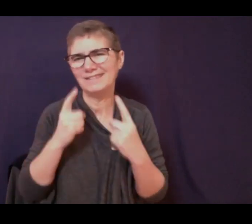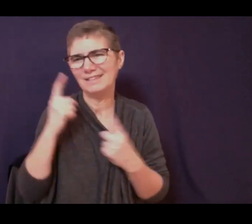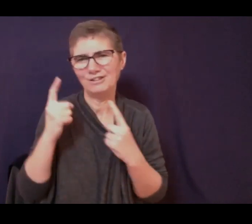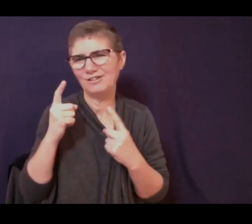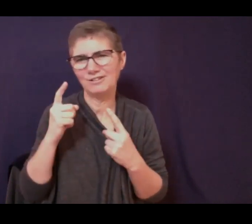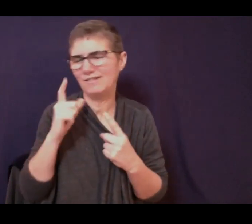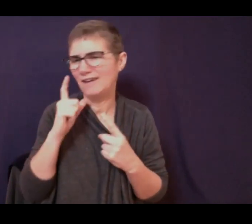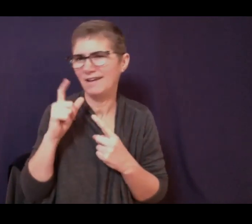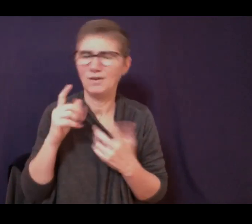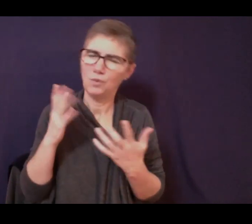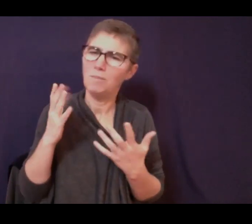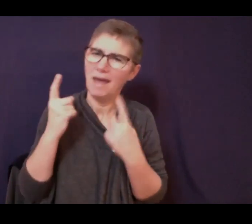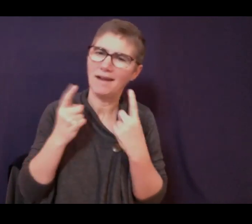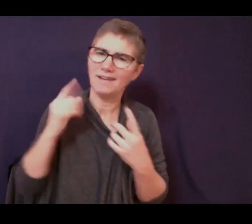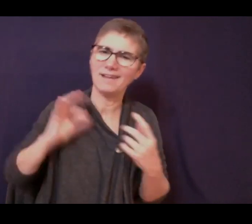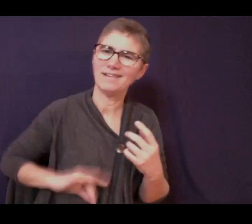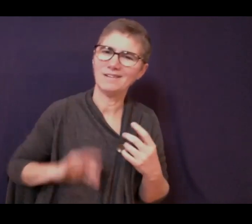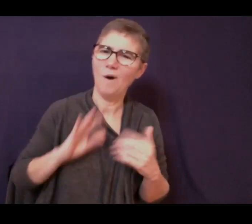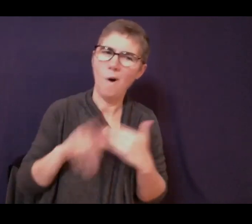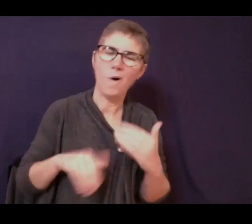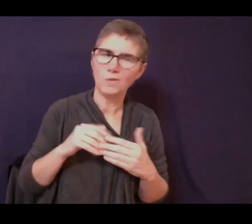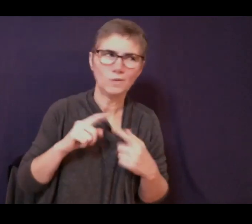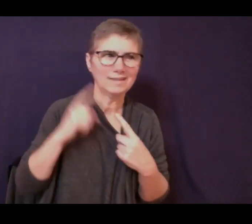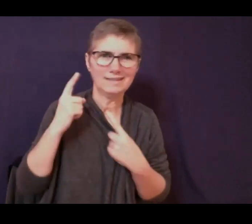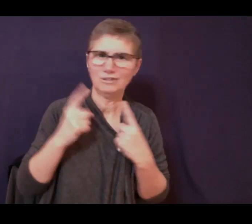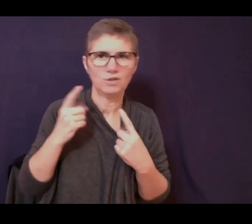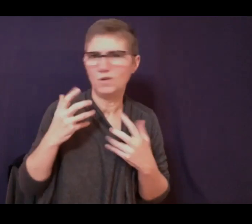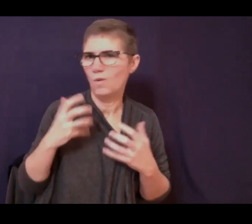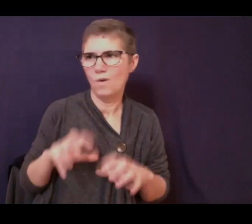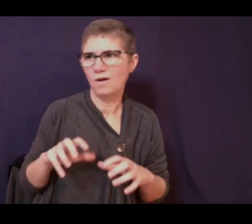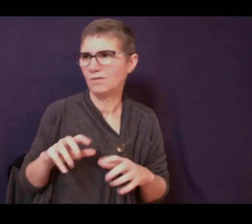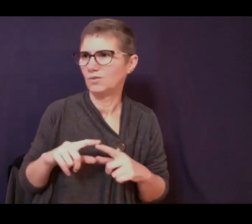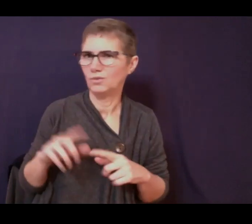benefit you to consider that as well because you don't want to be putting the employee in a